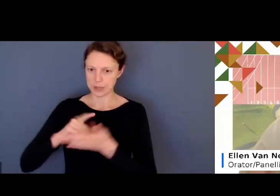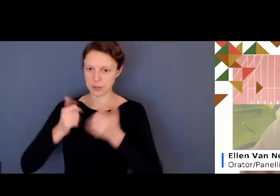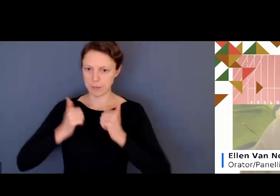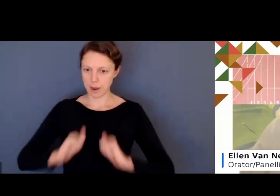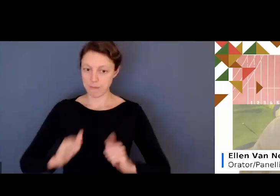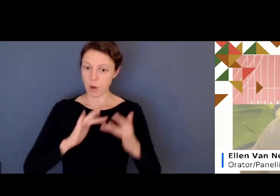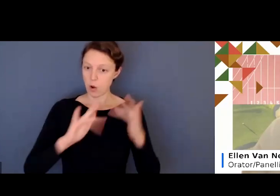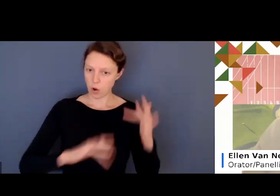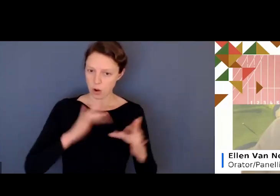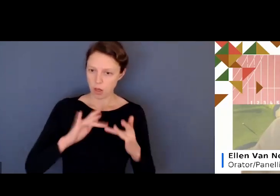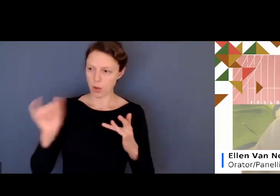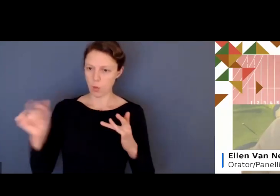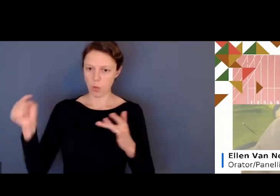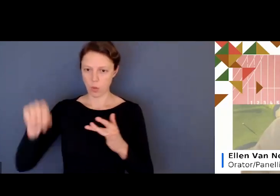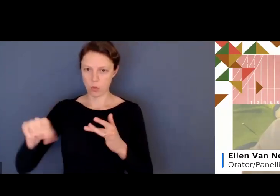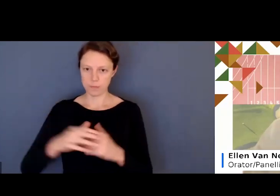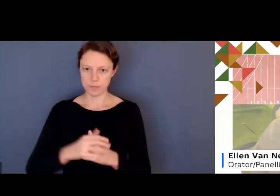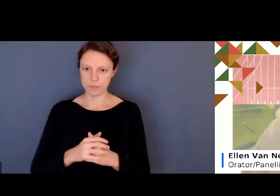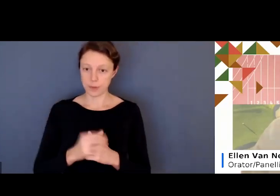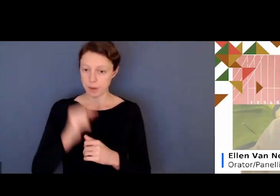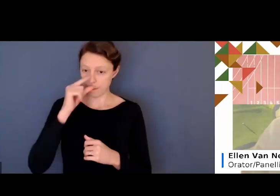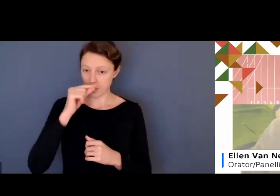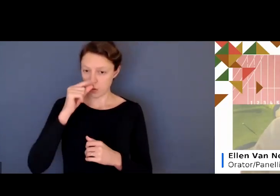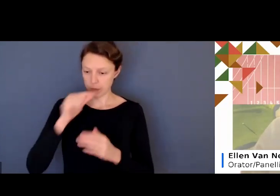and potential points, deductions for clubs.